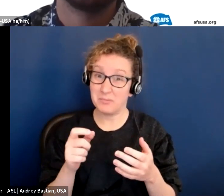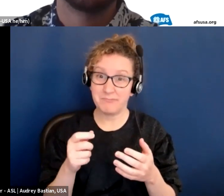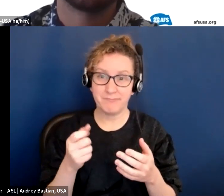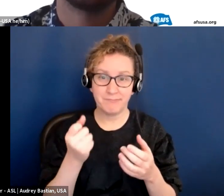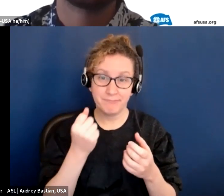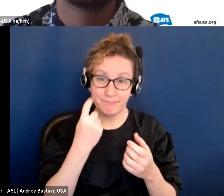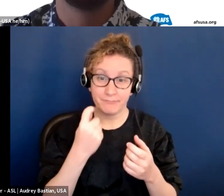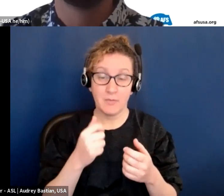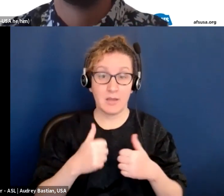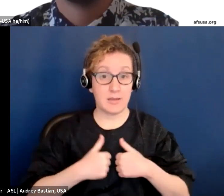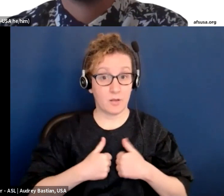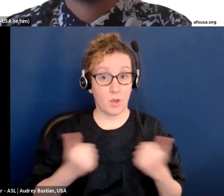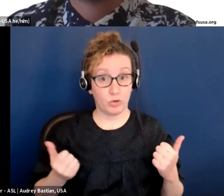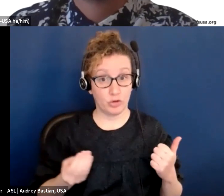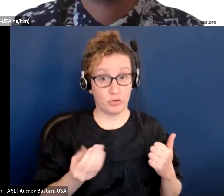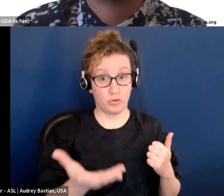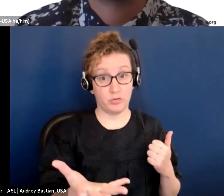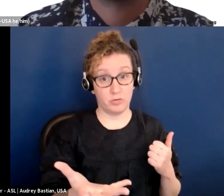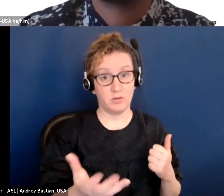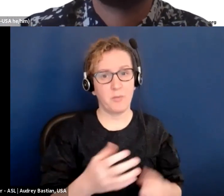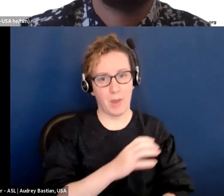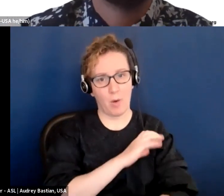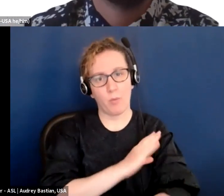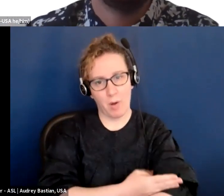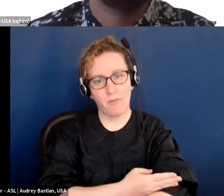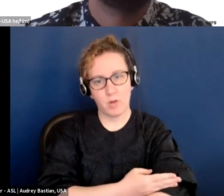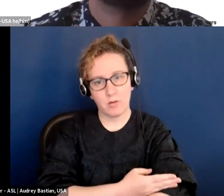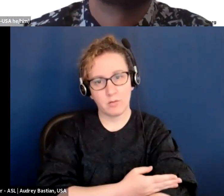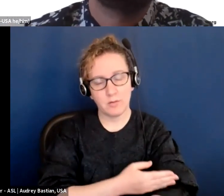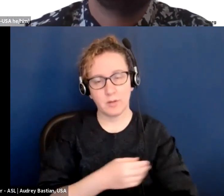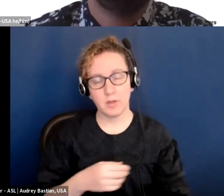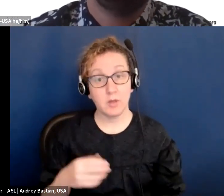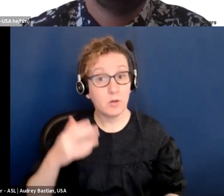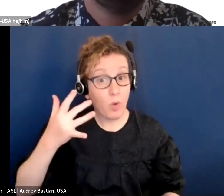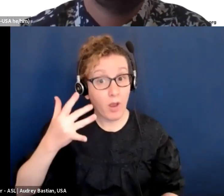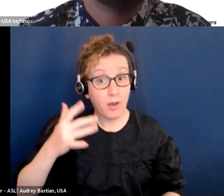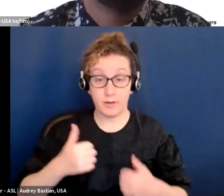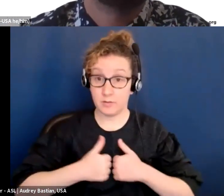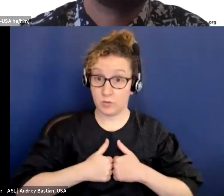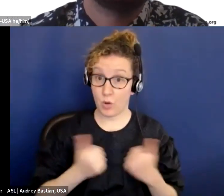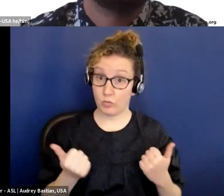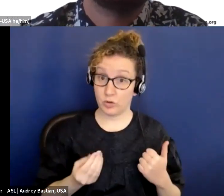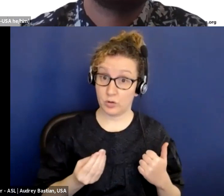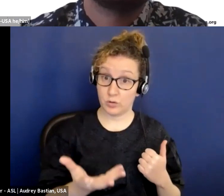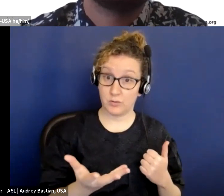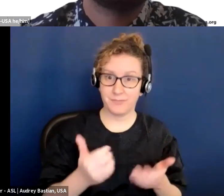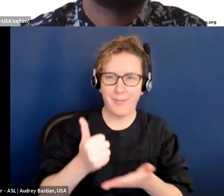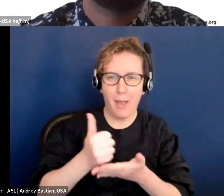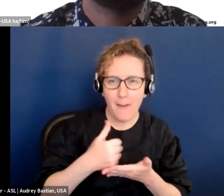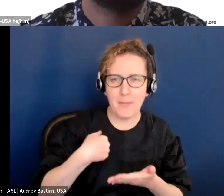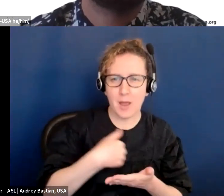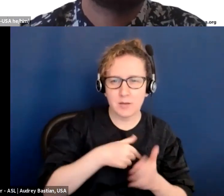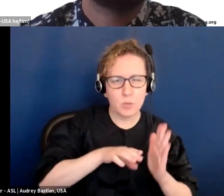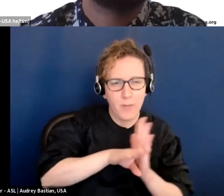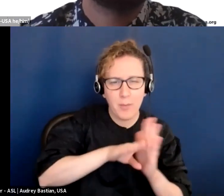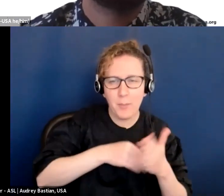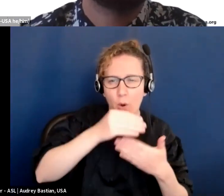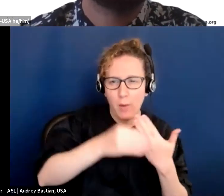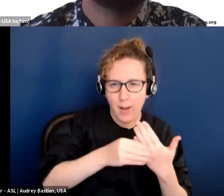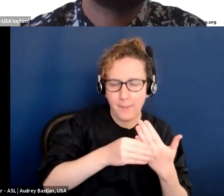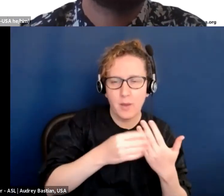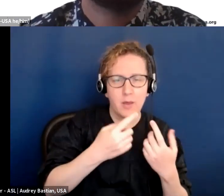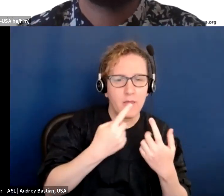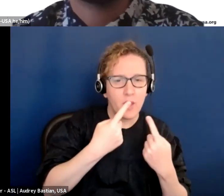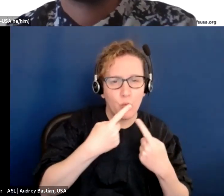that disclosure can really help us to develop a program that works well for you.